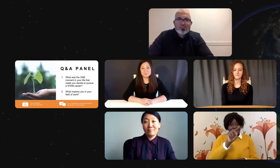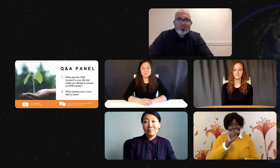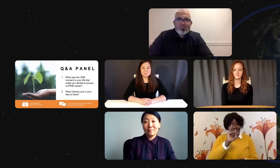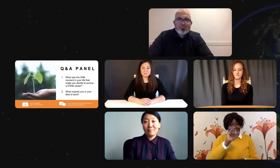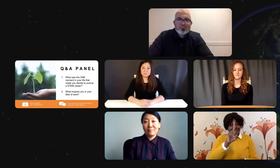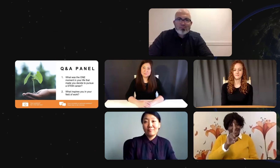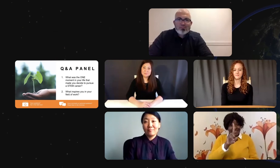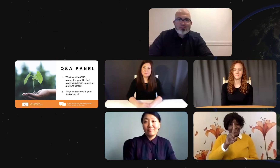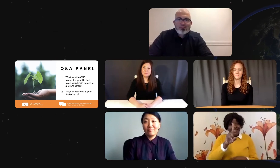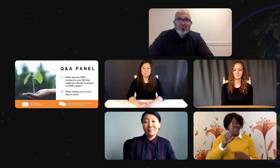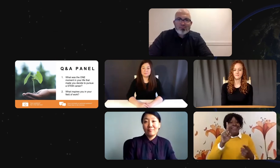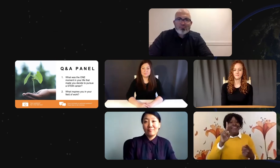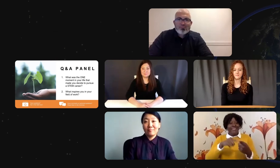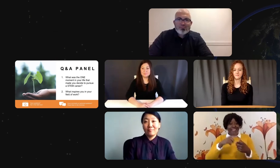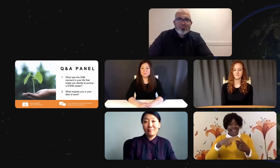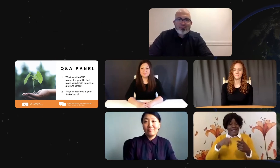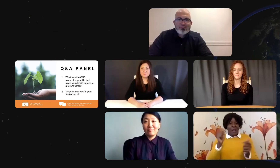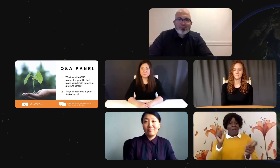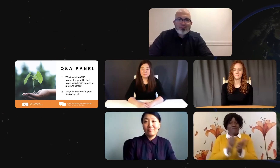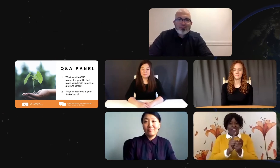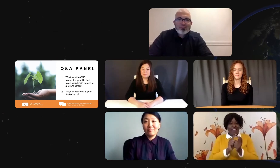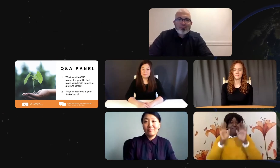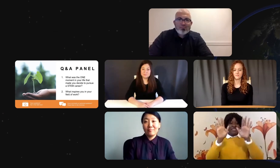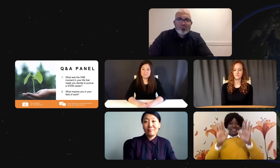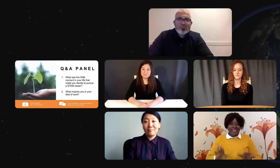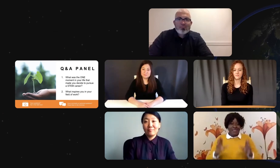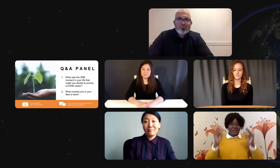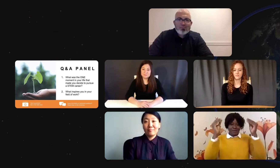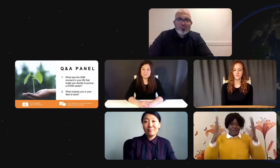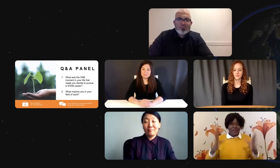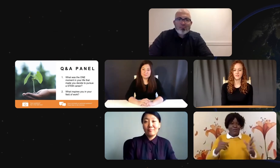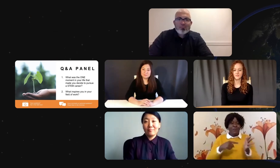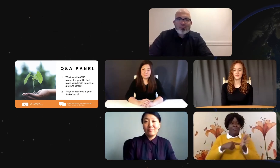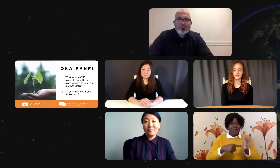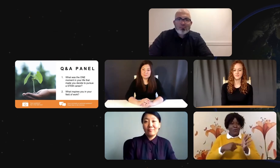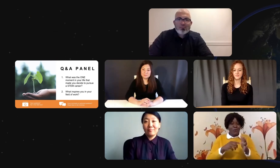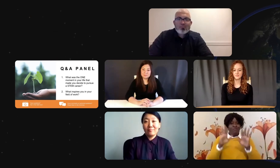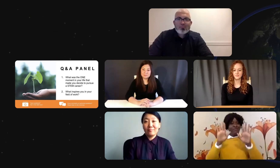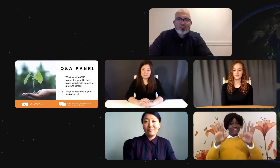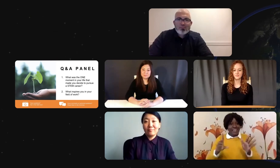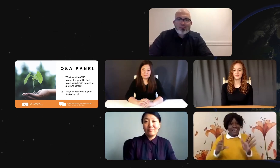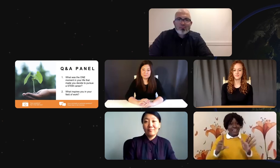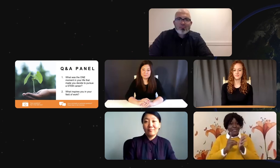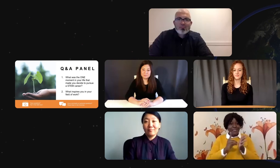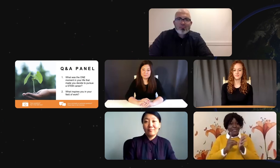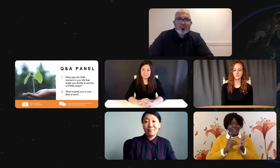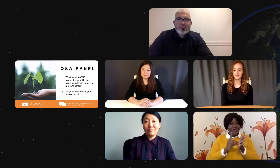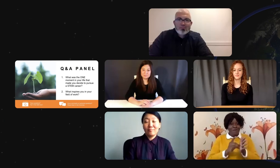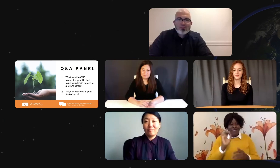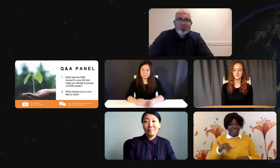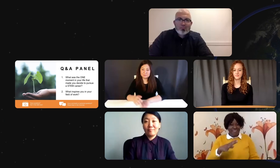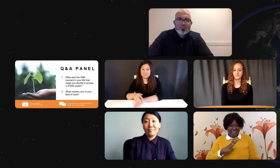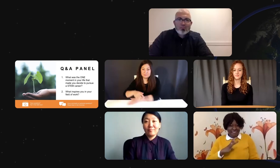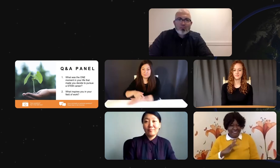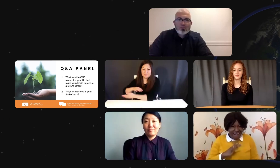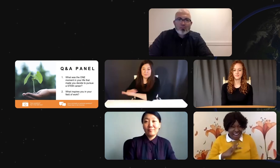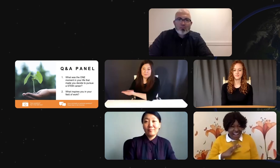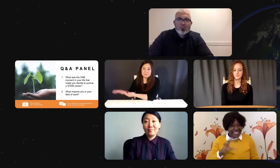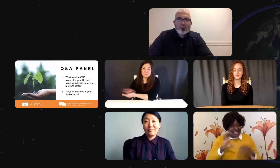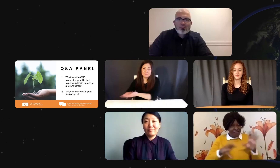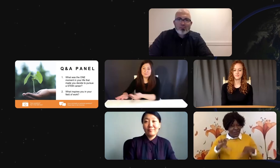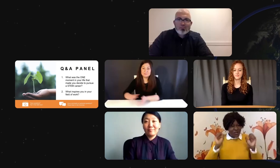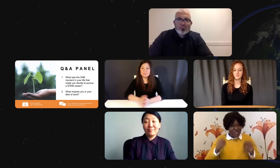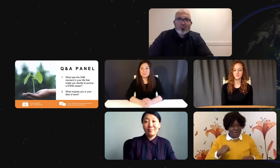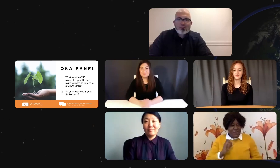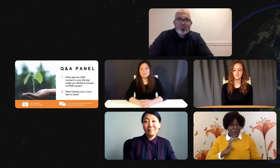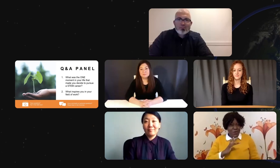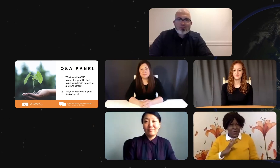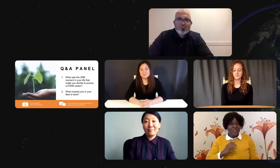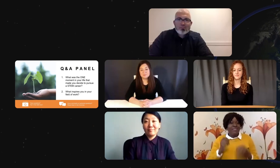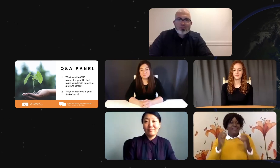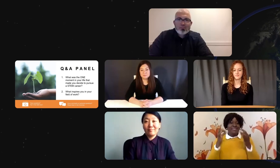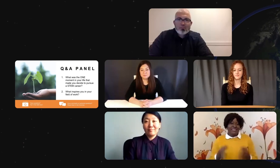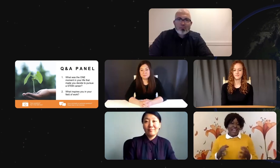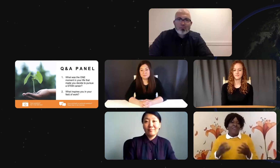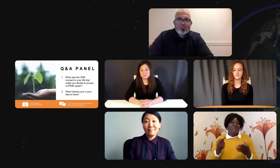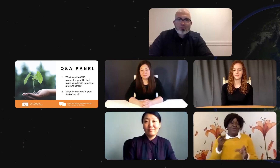So, I went to NTID and met a fantastic professor who showed me some really cool experiments.